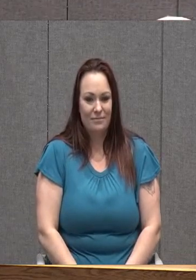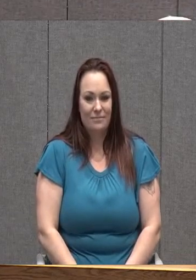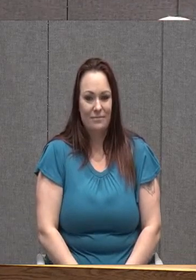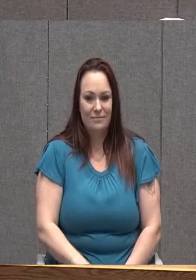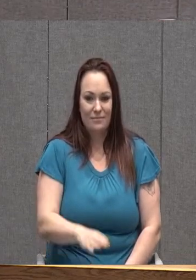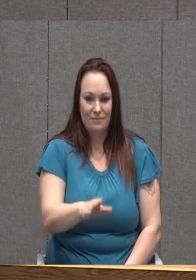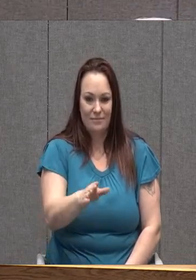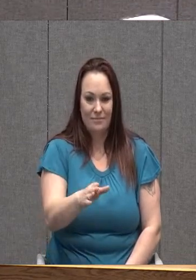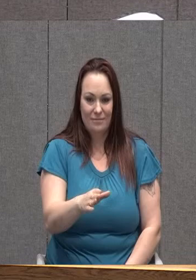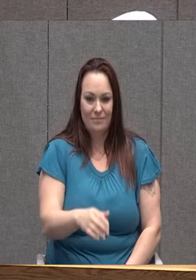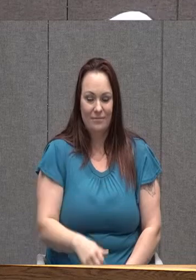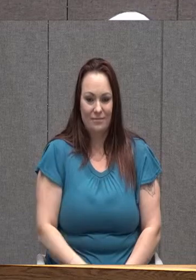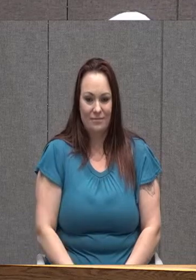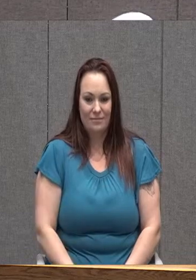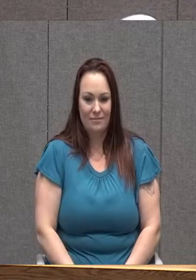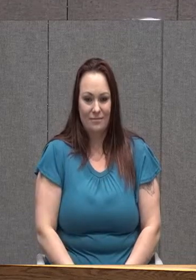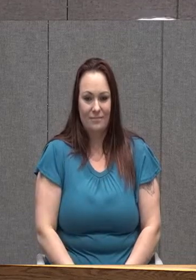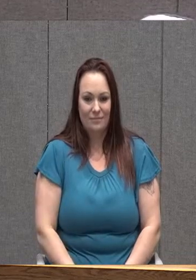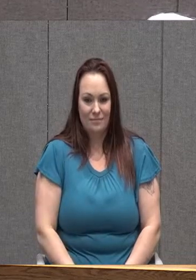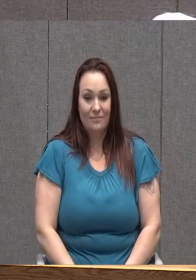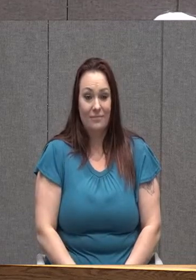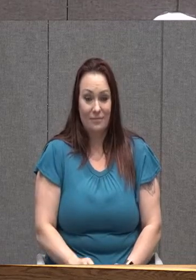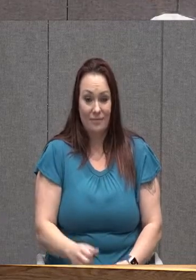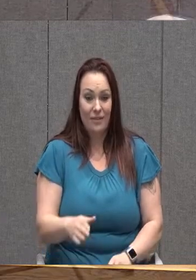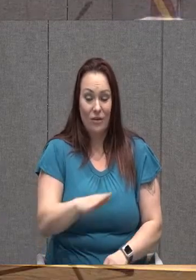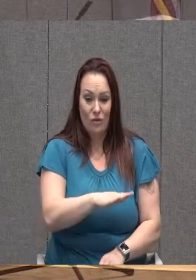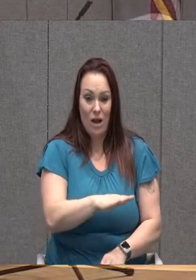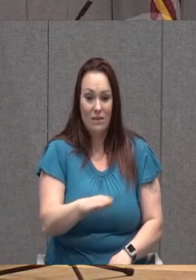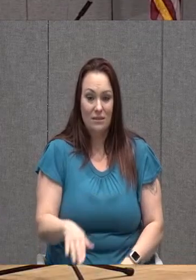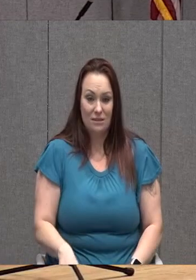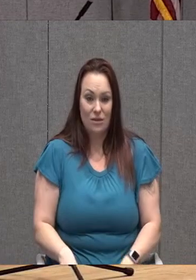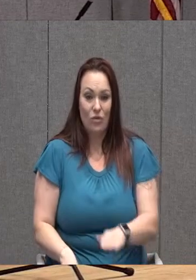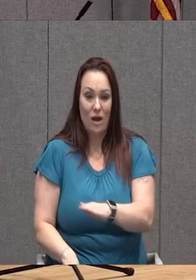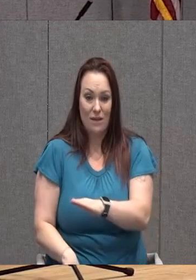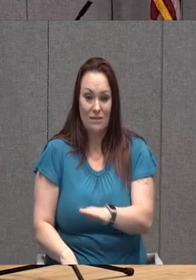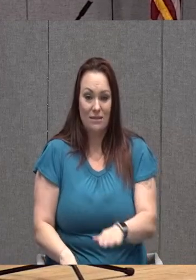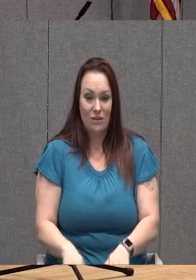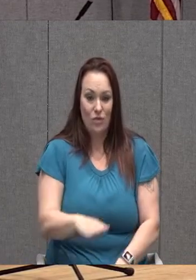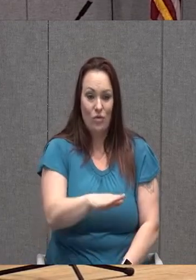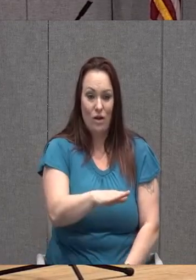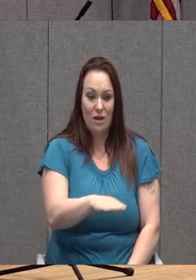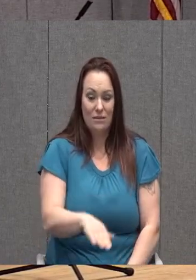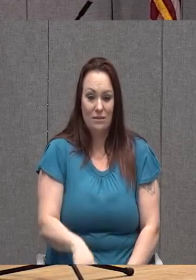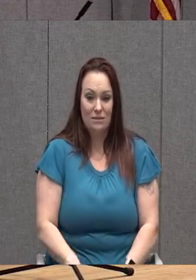What am I, going across? Okay. So you can go across, or you can just step,